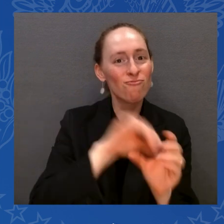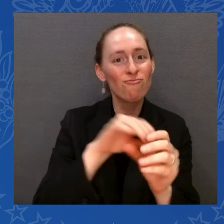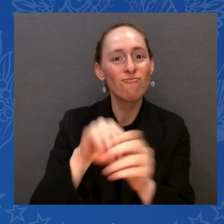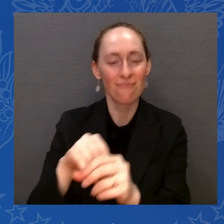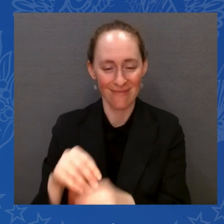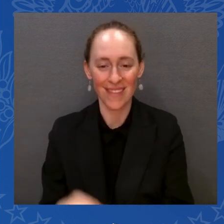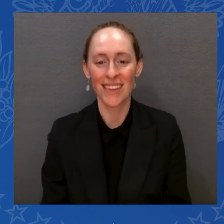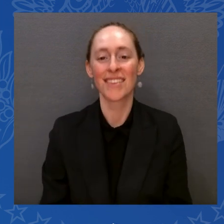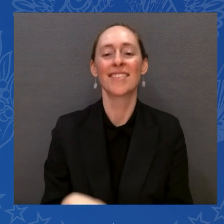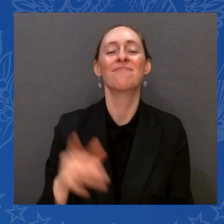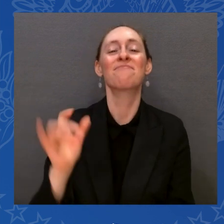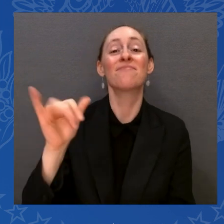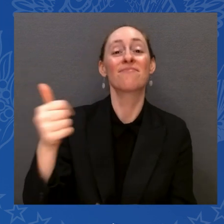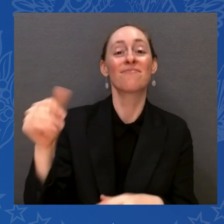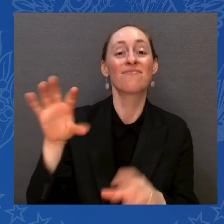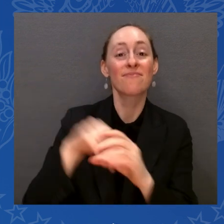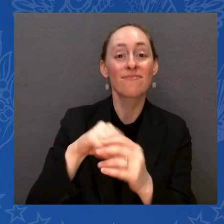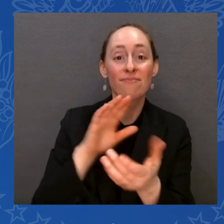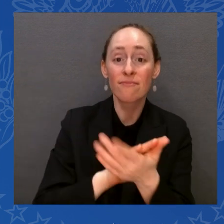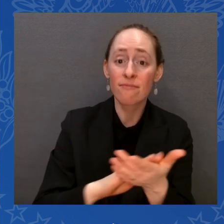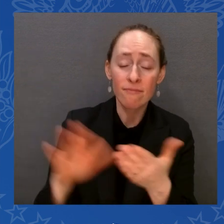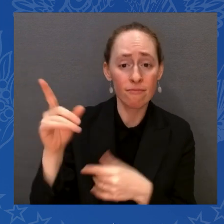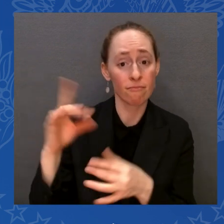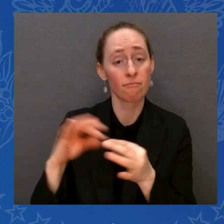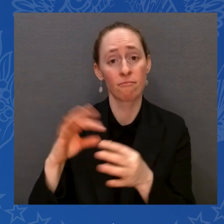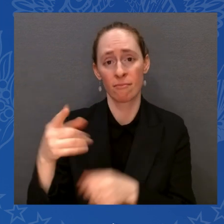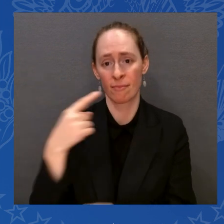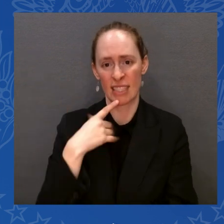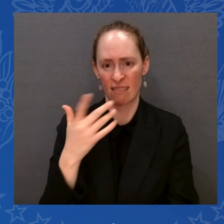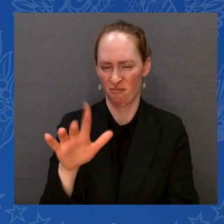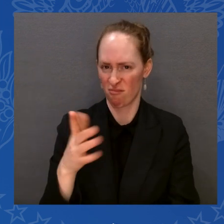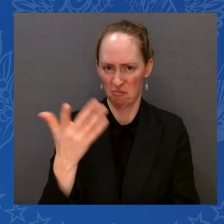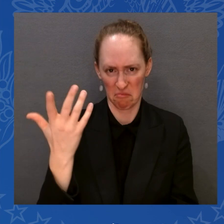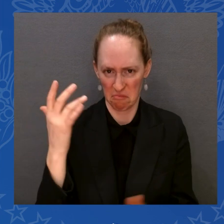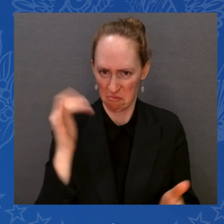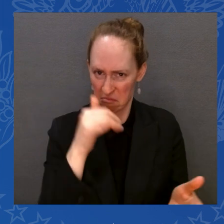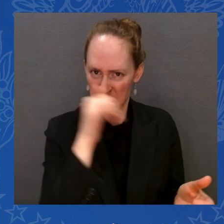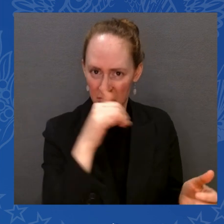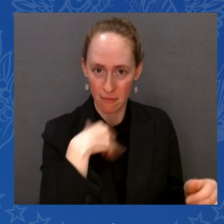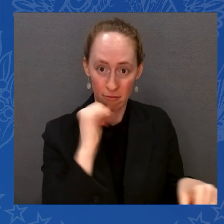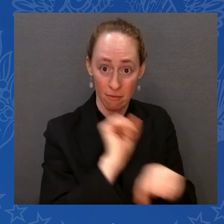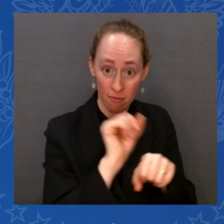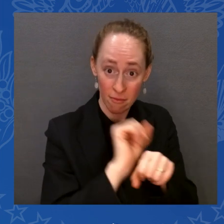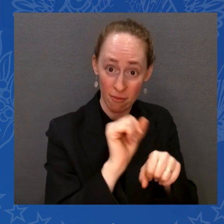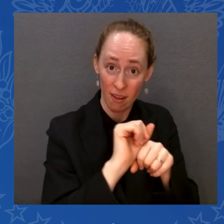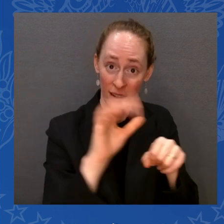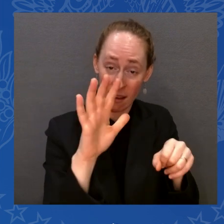"I can't work 40 hours a week on the field and still do well in school." So, she decided to stay. I was hoping she'd go pro.